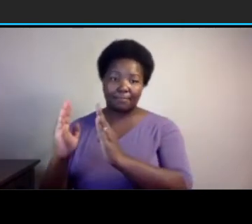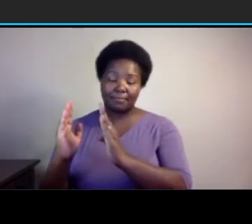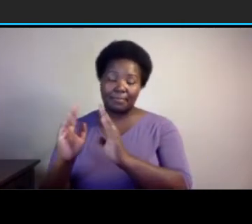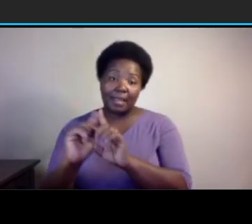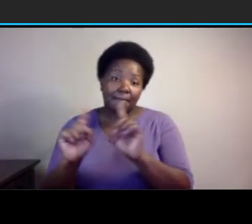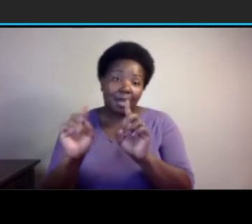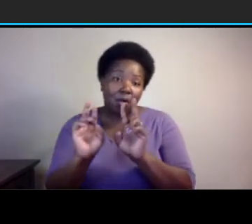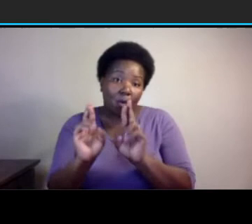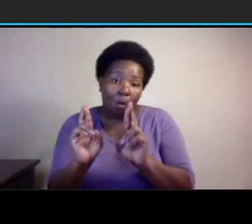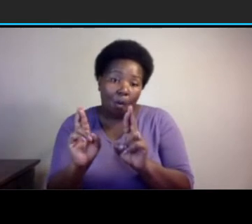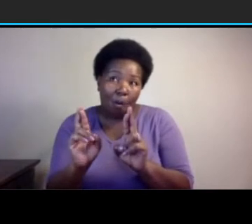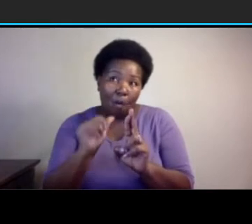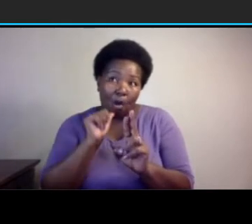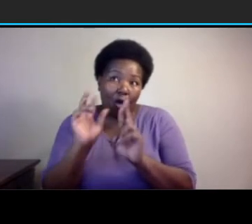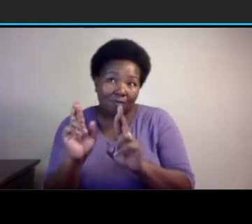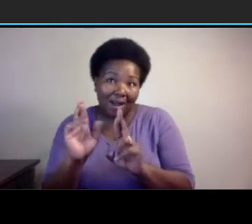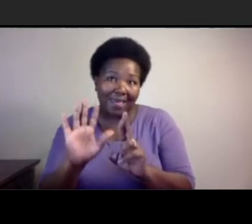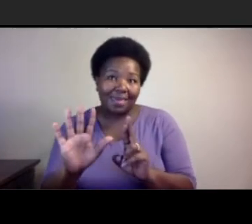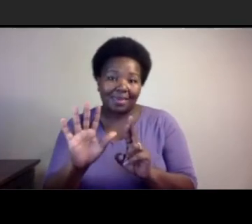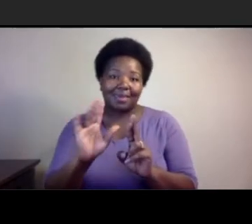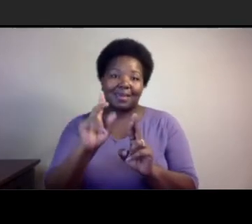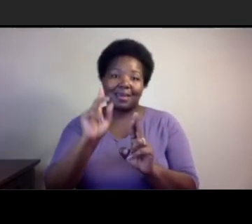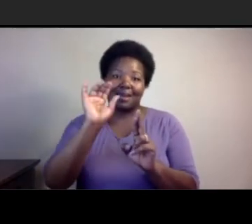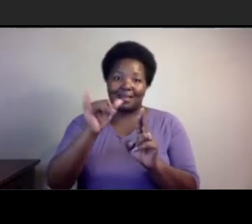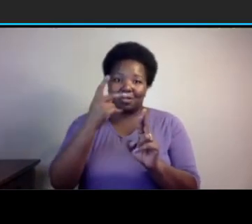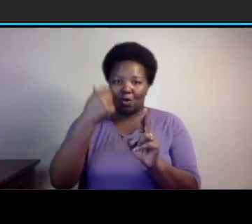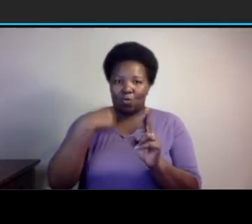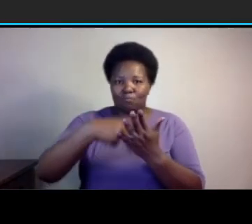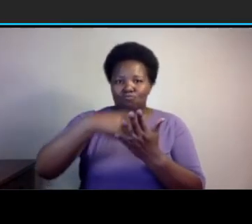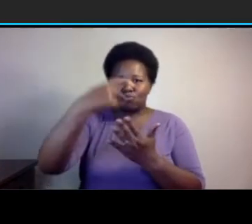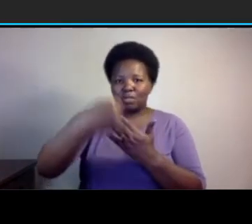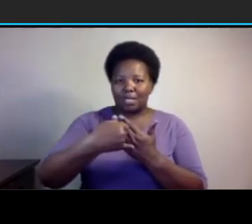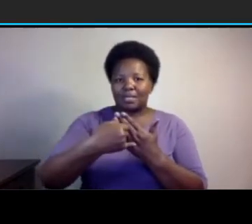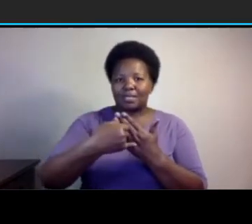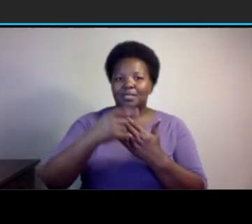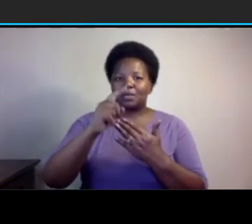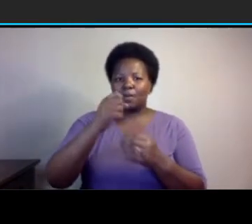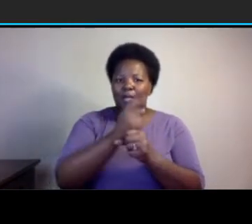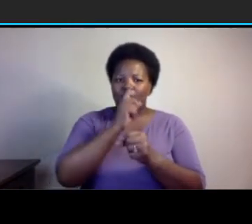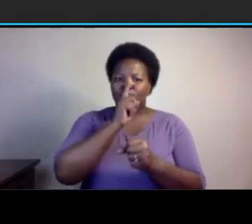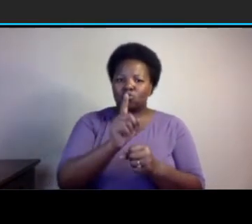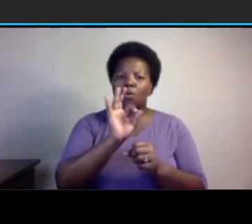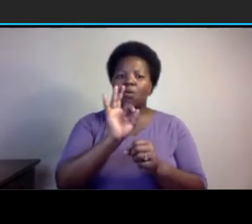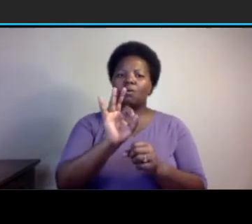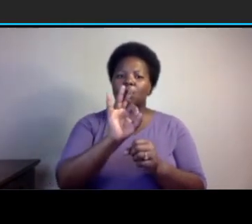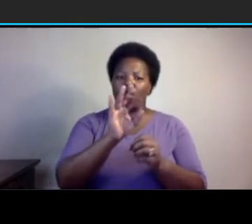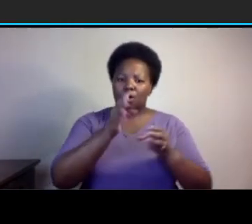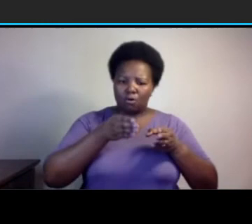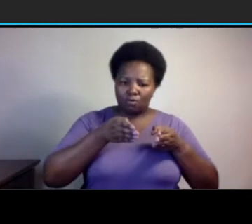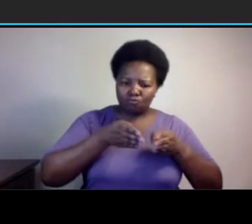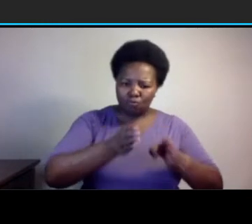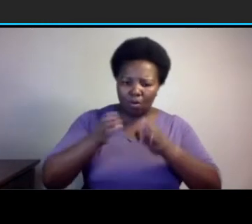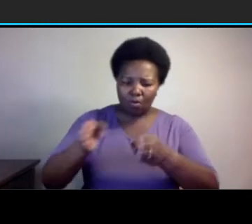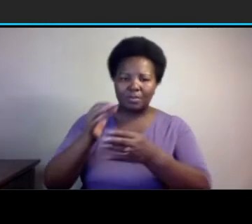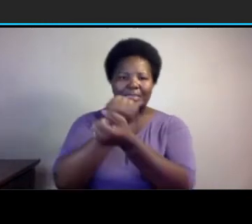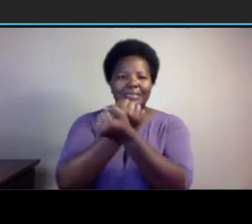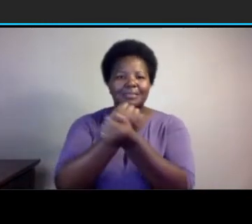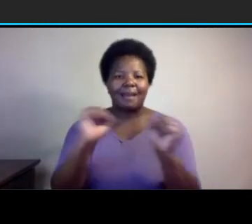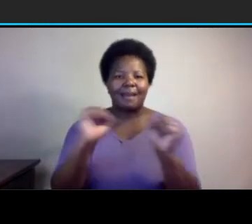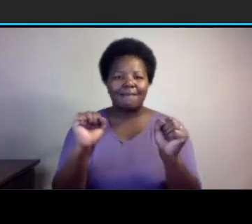we are doing the project we are doing the project to completely make it safe and make sure that the